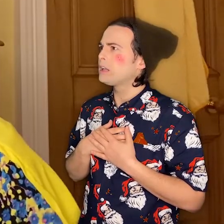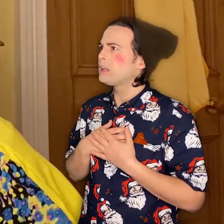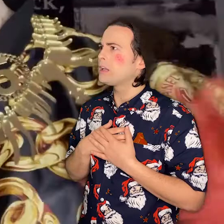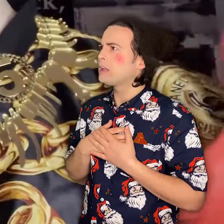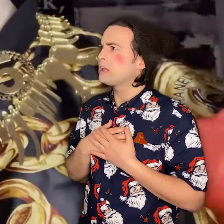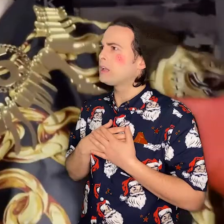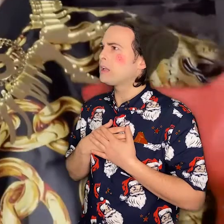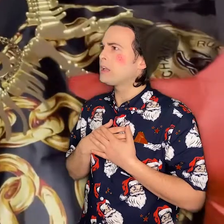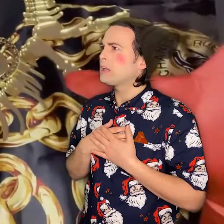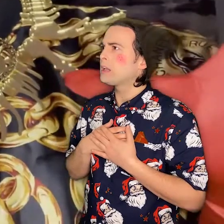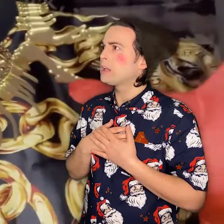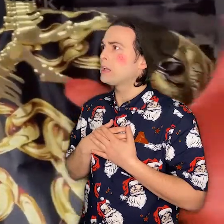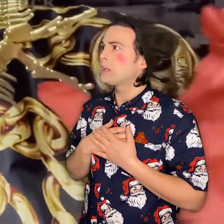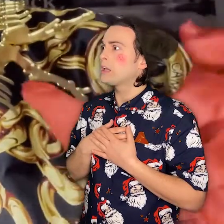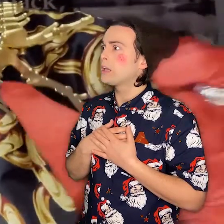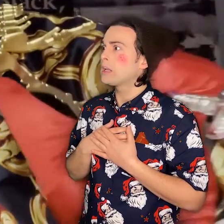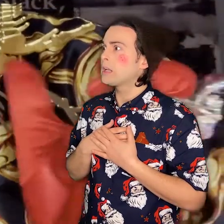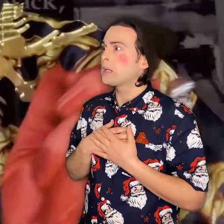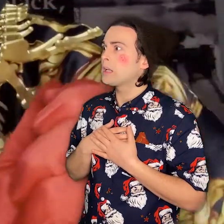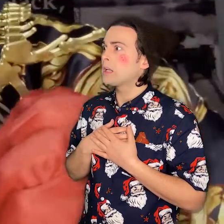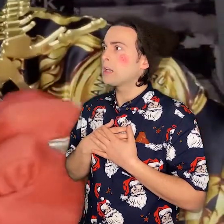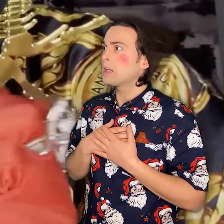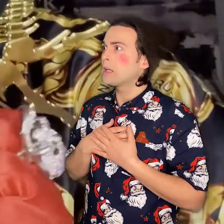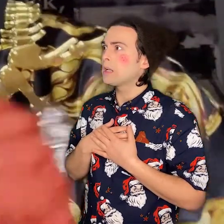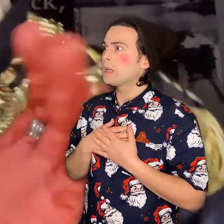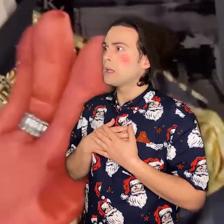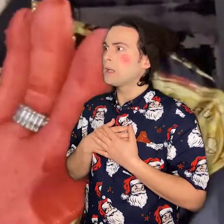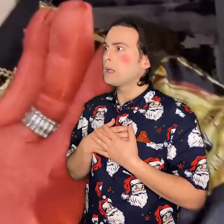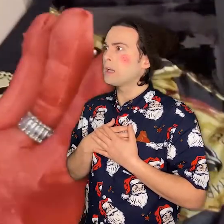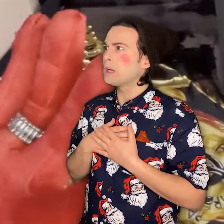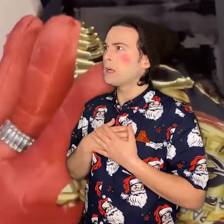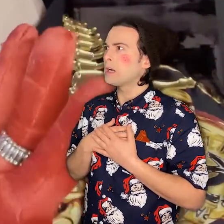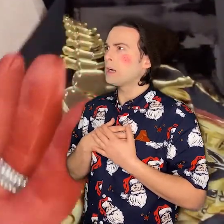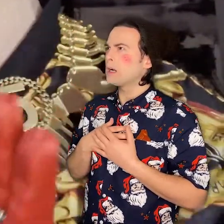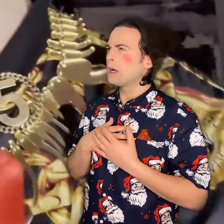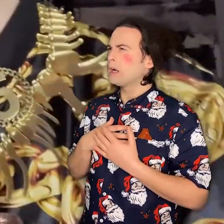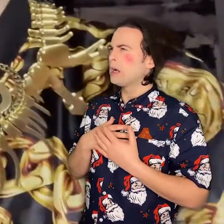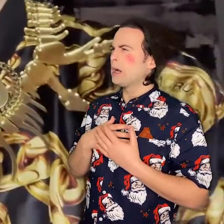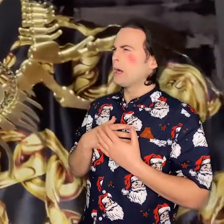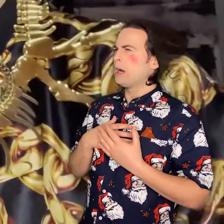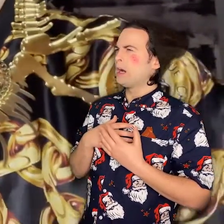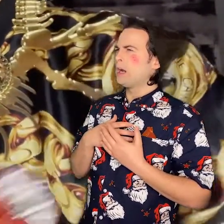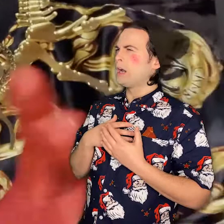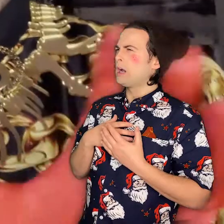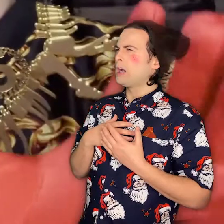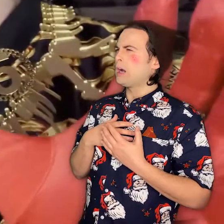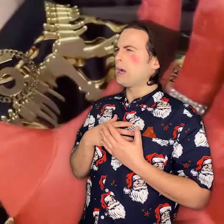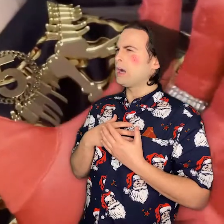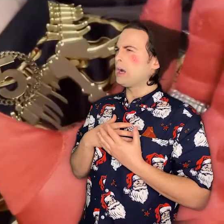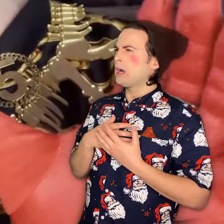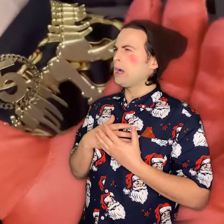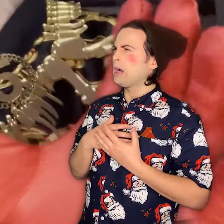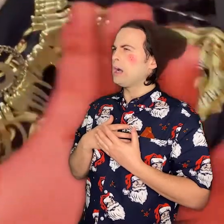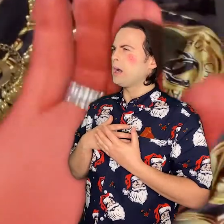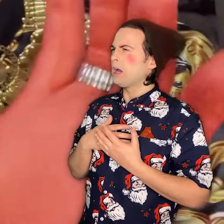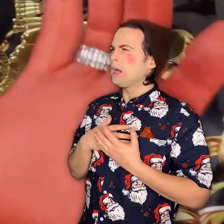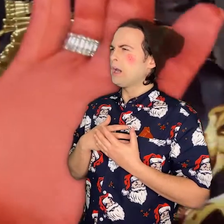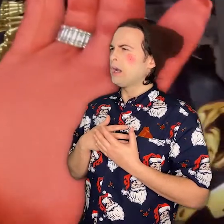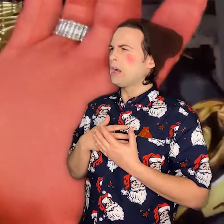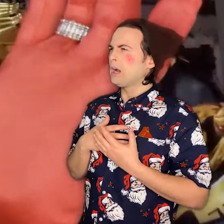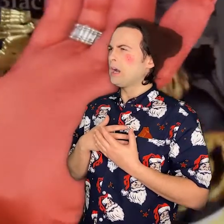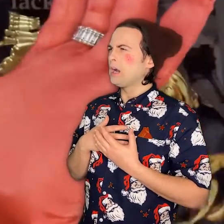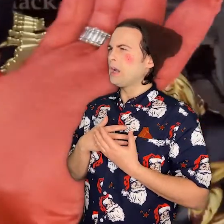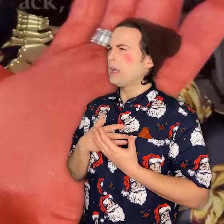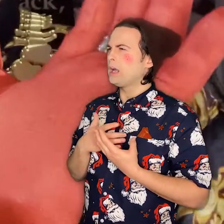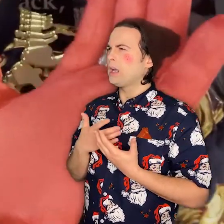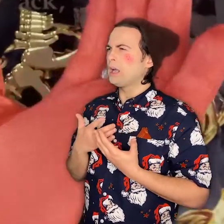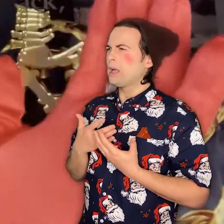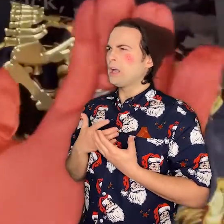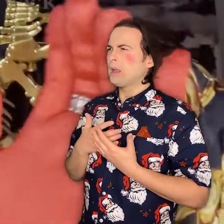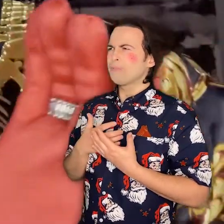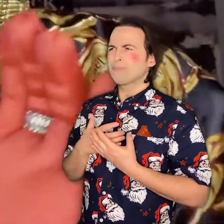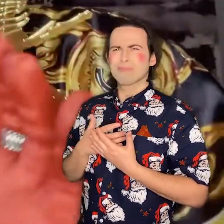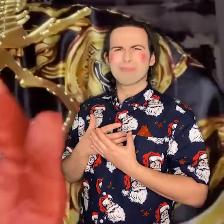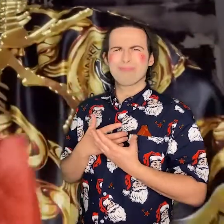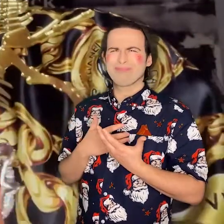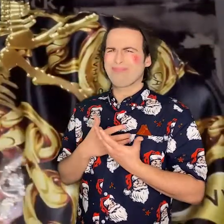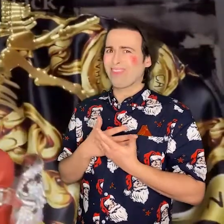Judy SINGS - I'm just a poor misunderstood girl, no one understands me in this world